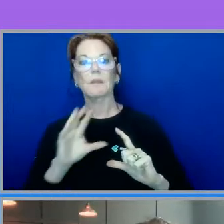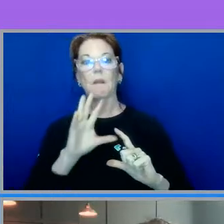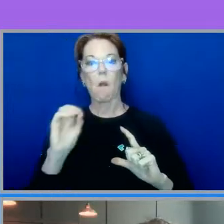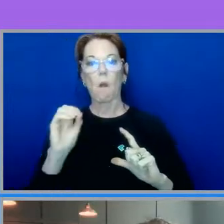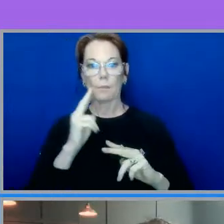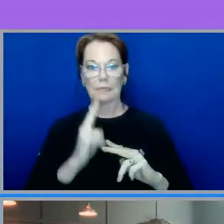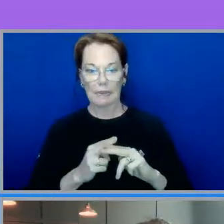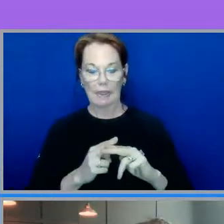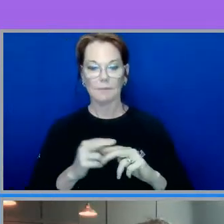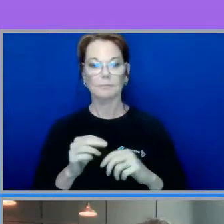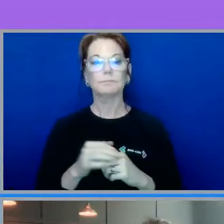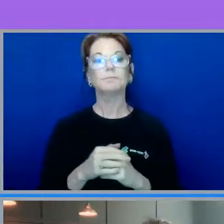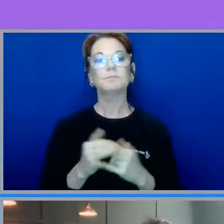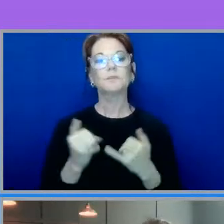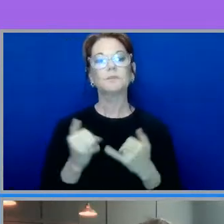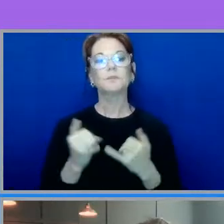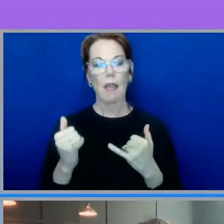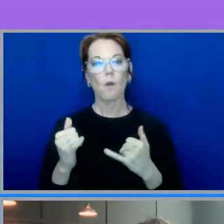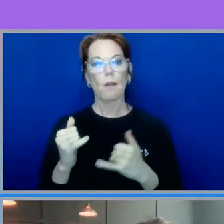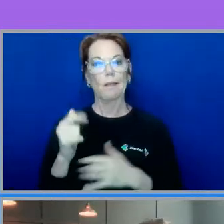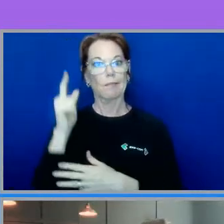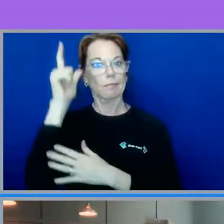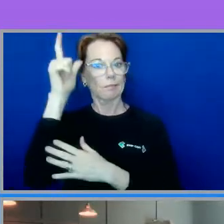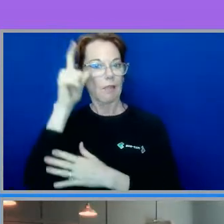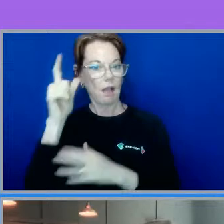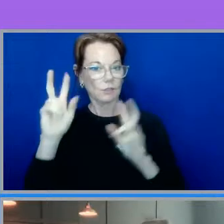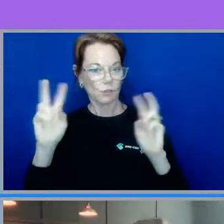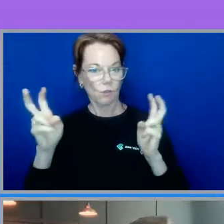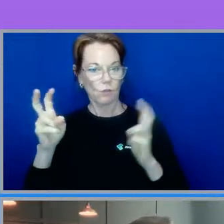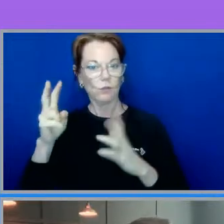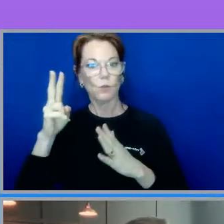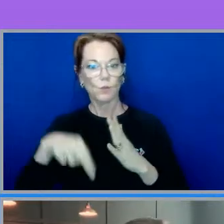quickly walk through the logical reading order. So when we're